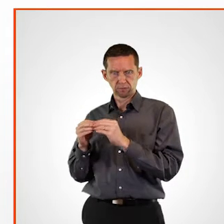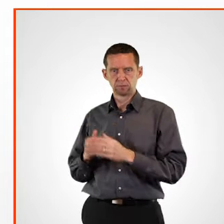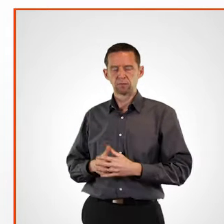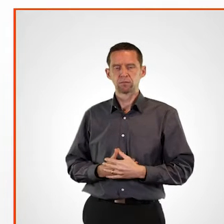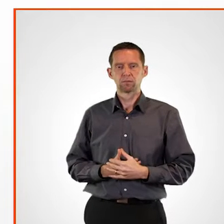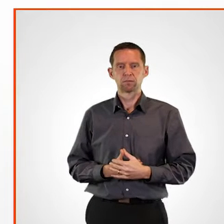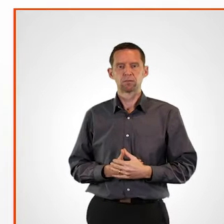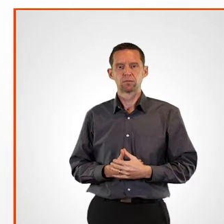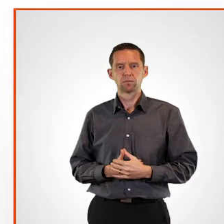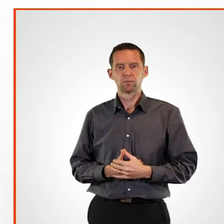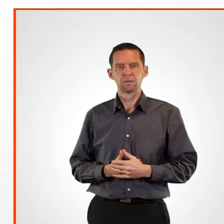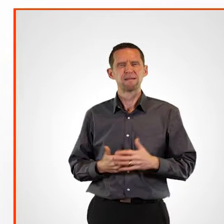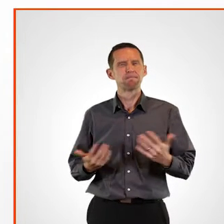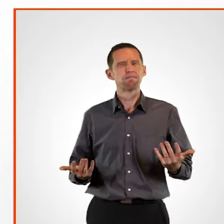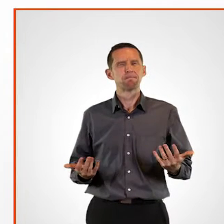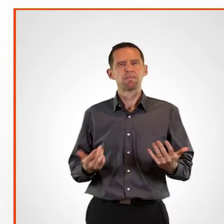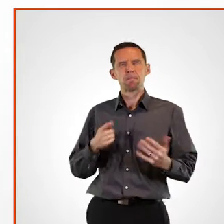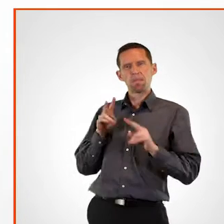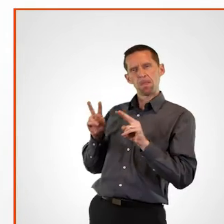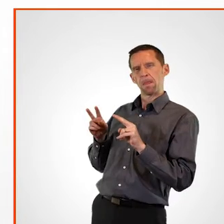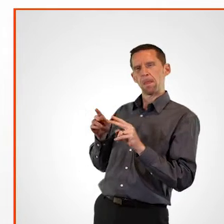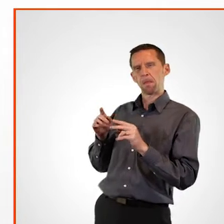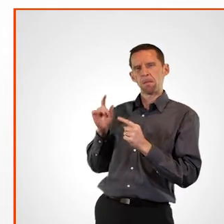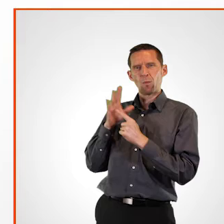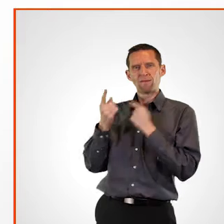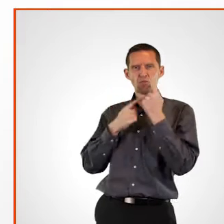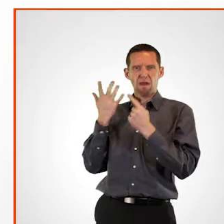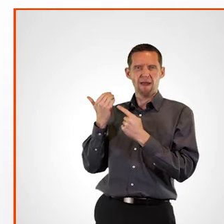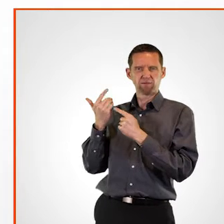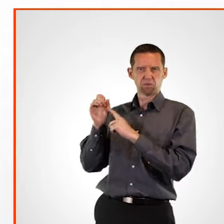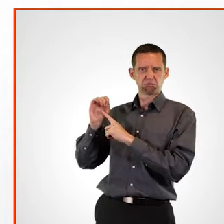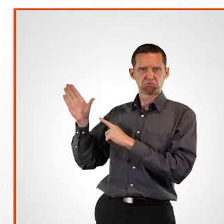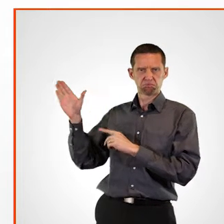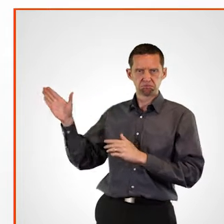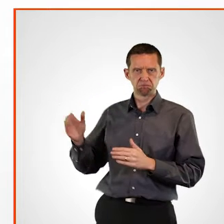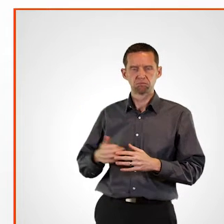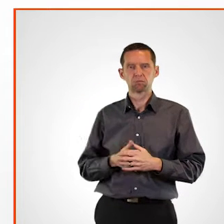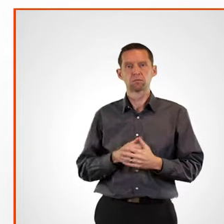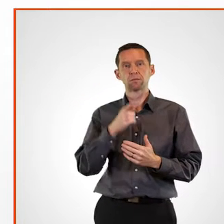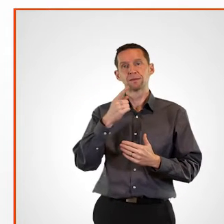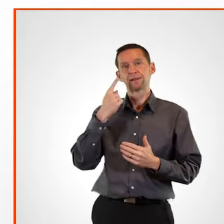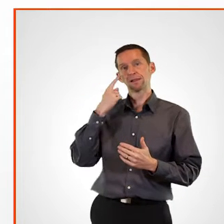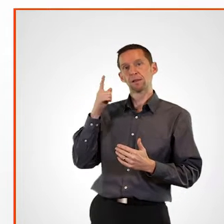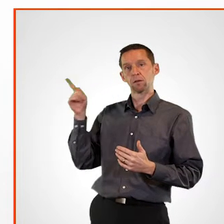So I think that you've got the essential information there on the slide. They received their cochlear implants,